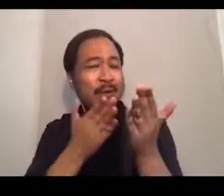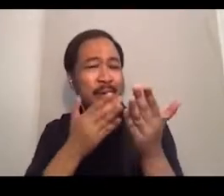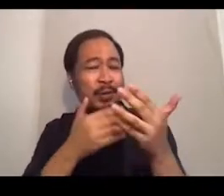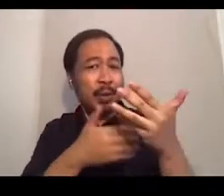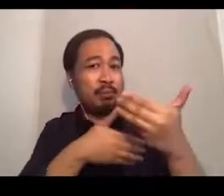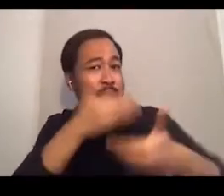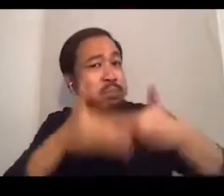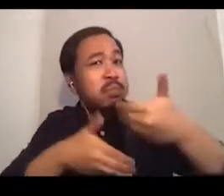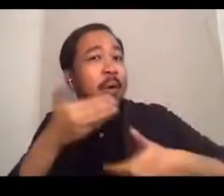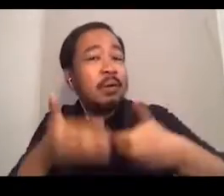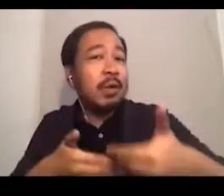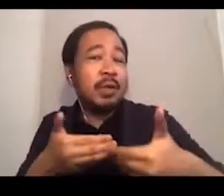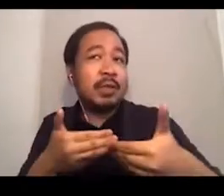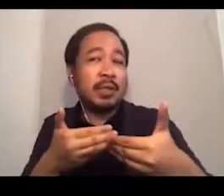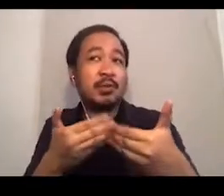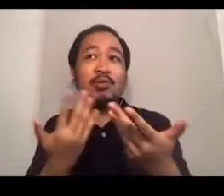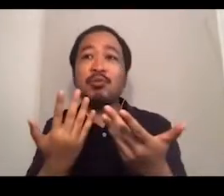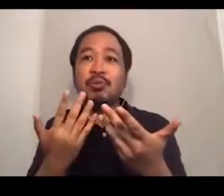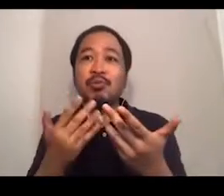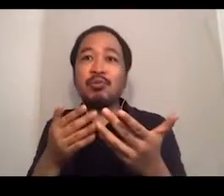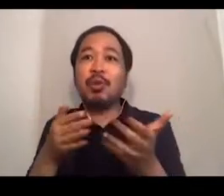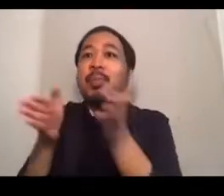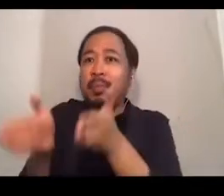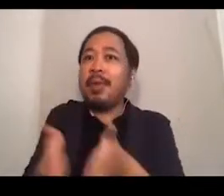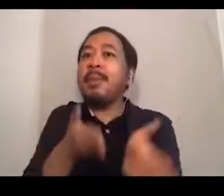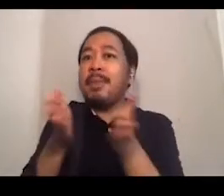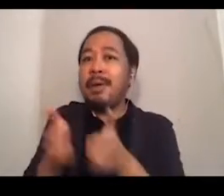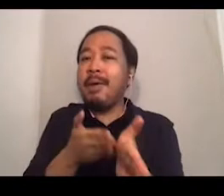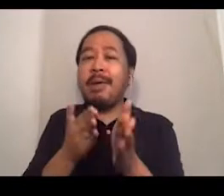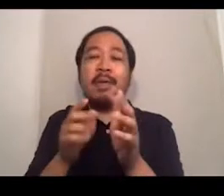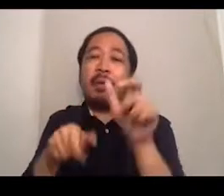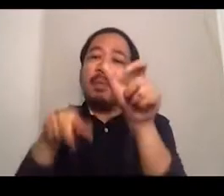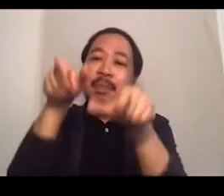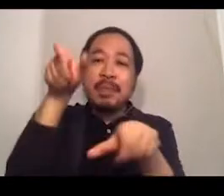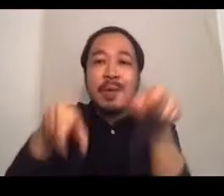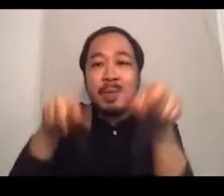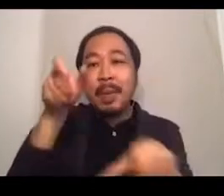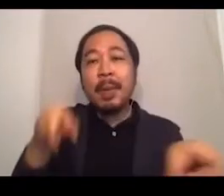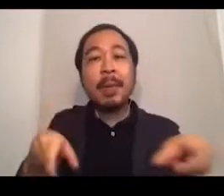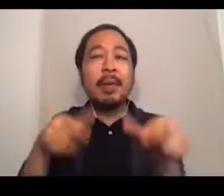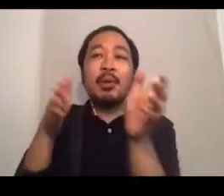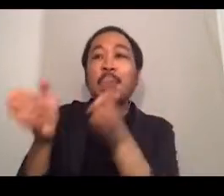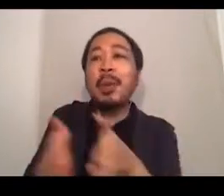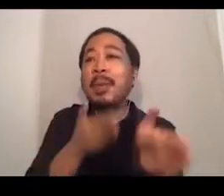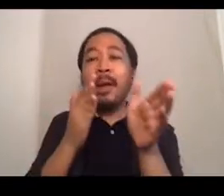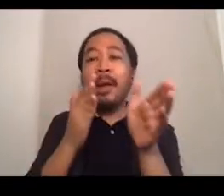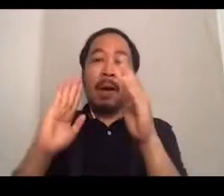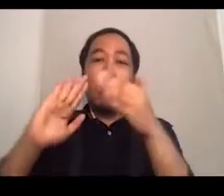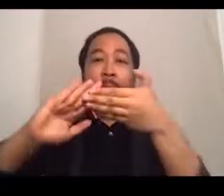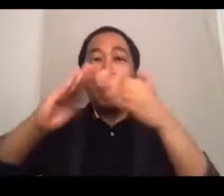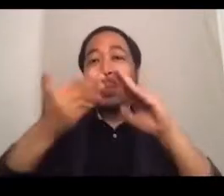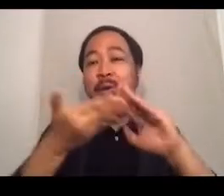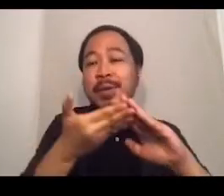but also to respond in the event that COVID-19 actually reaches our shores.